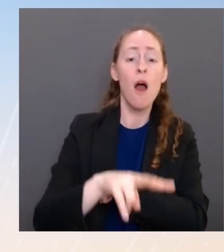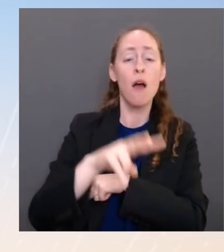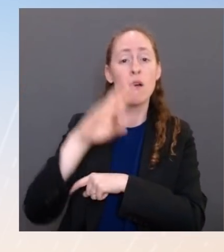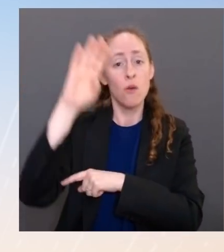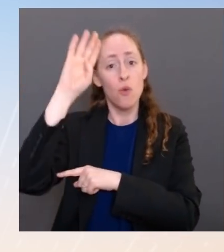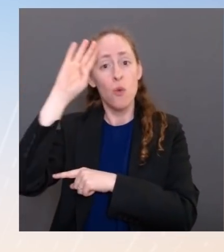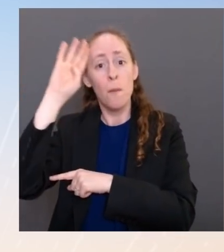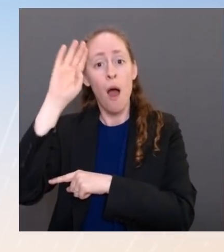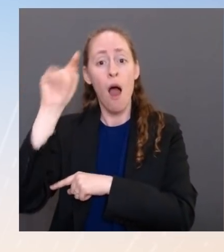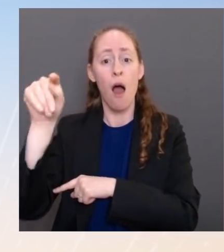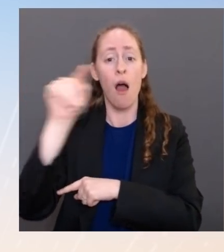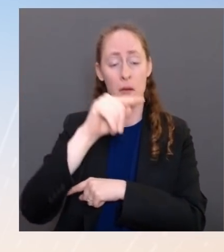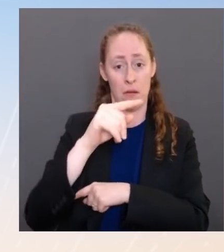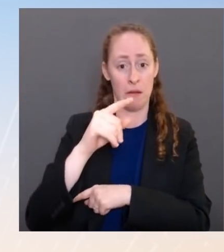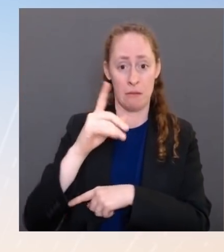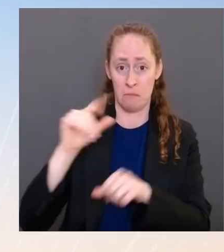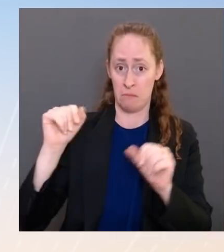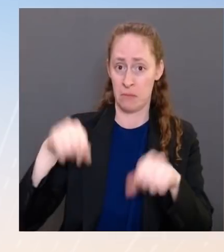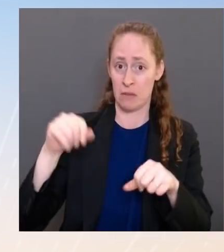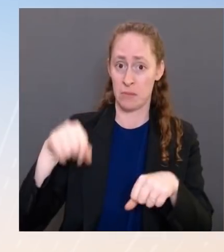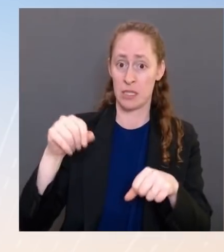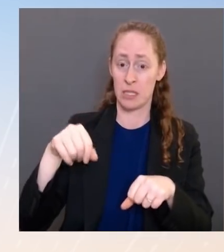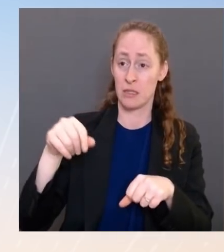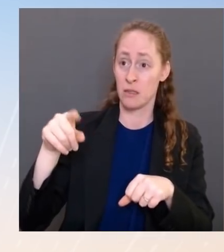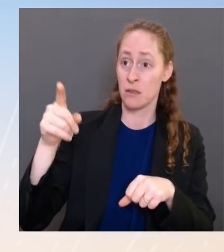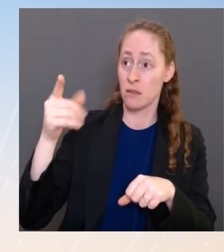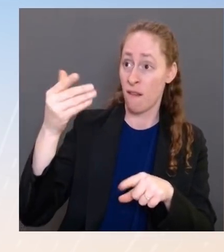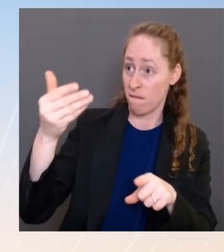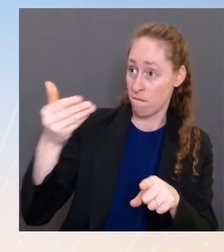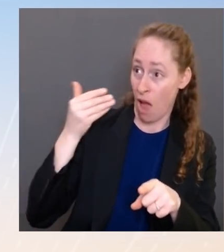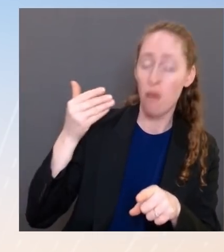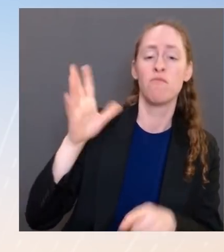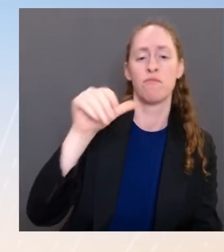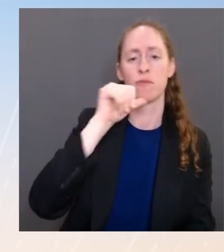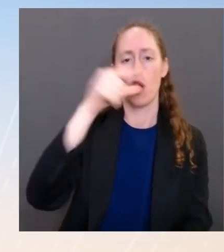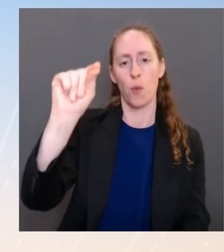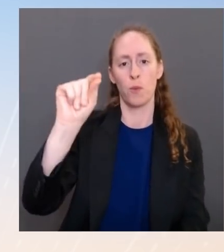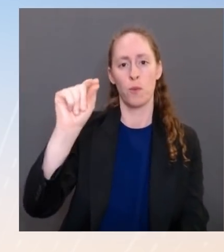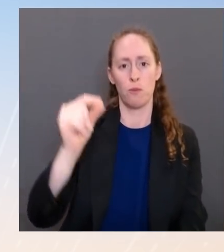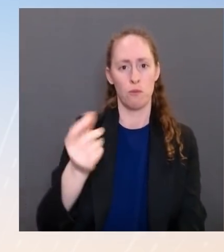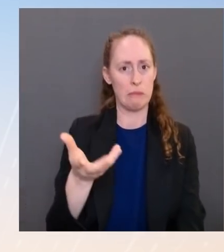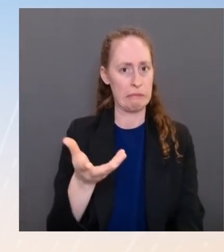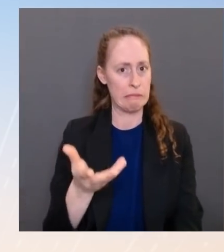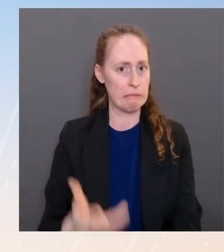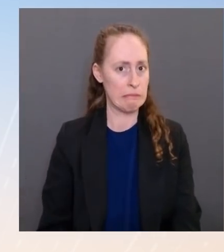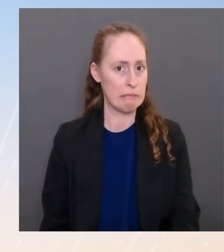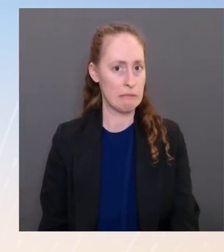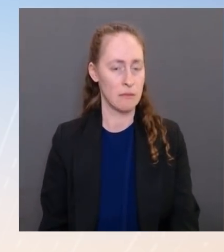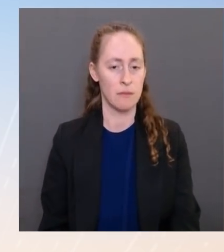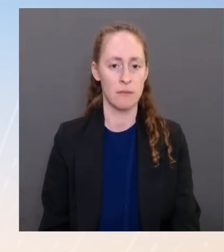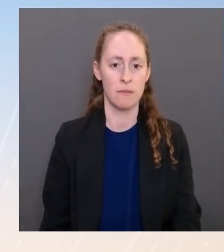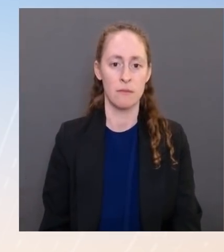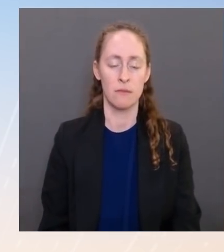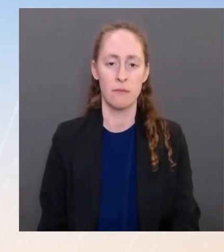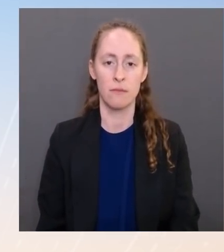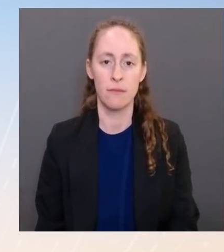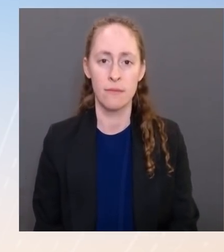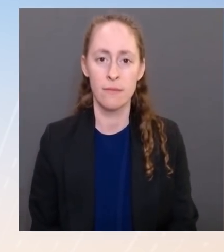June 10th -- 6th through the 10th, I should say. We know that the summit is a valuable opportunity to focus on some of the most important shared issues,